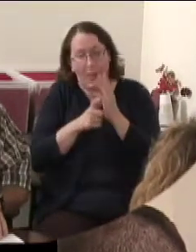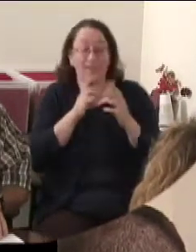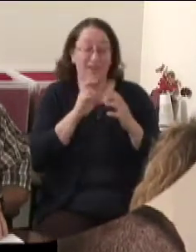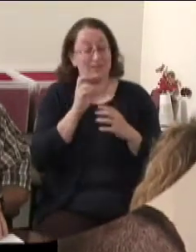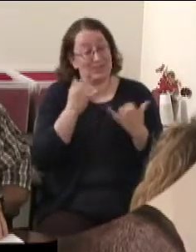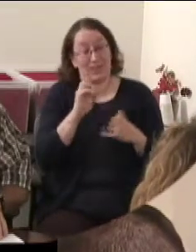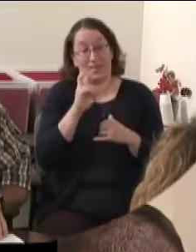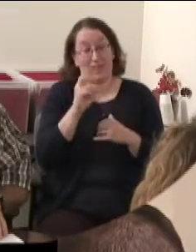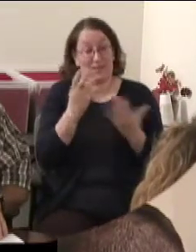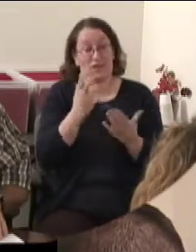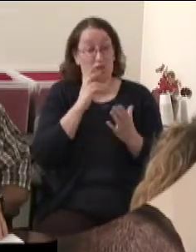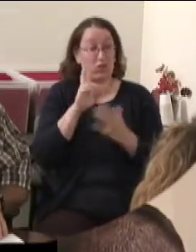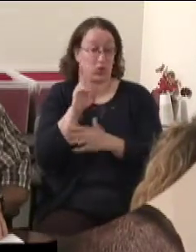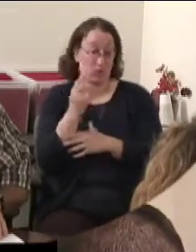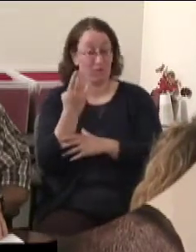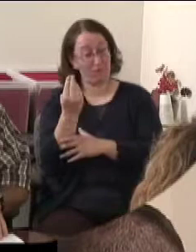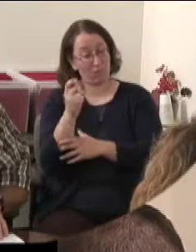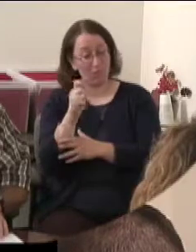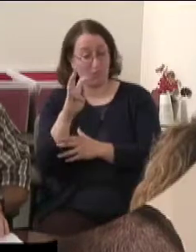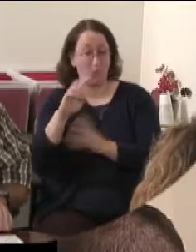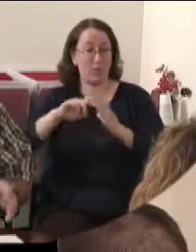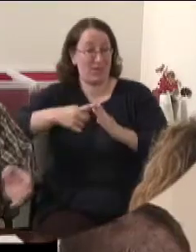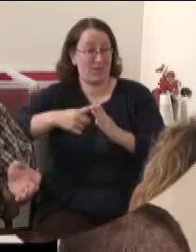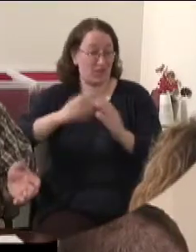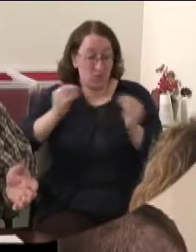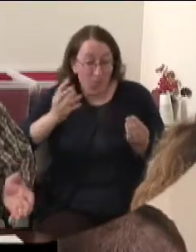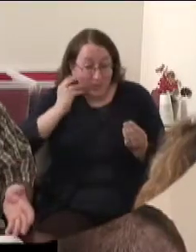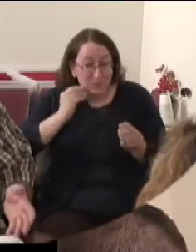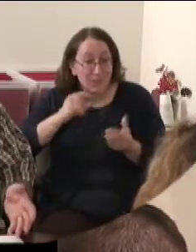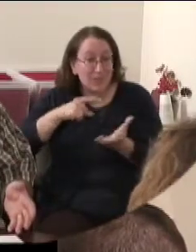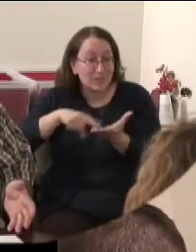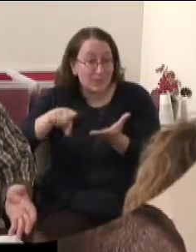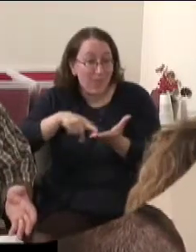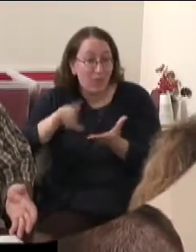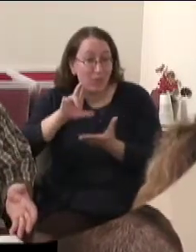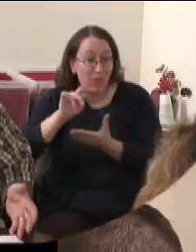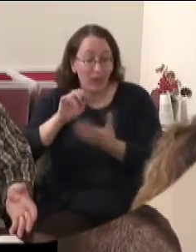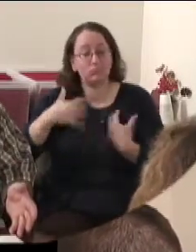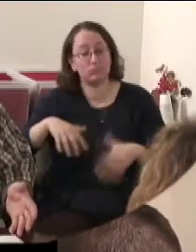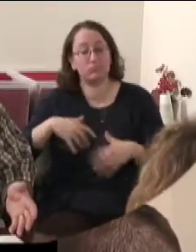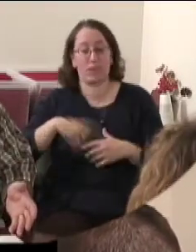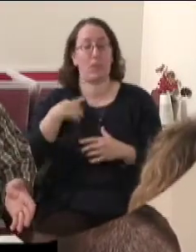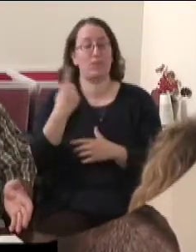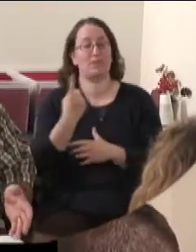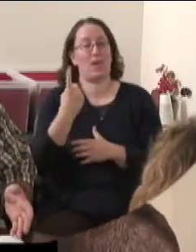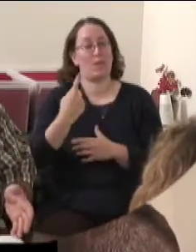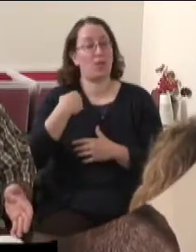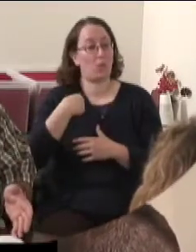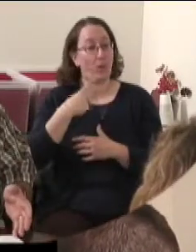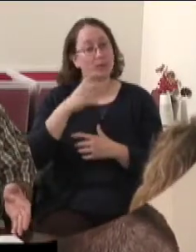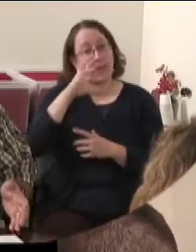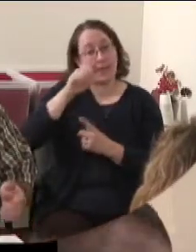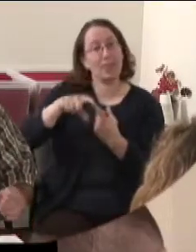a beginning wage of $14.04 was something that was appealing to Kim.